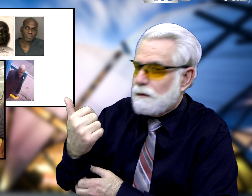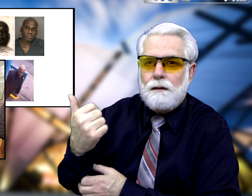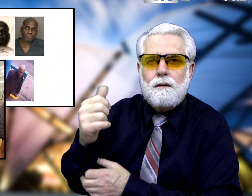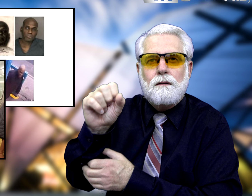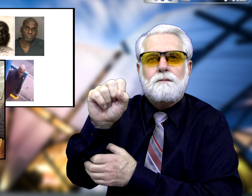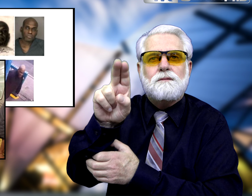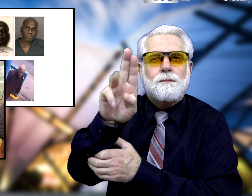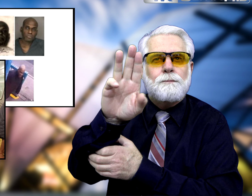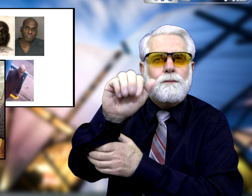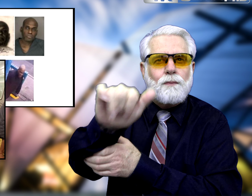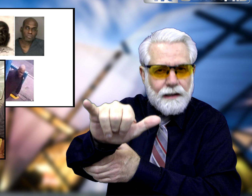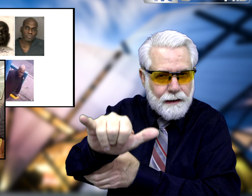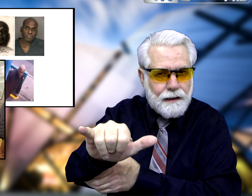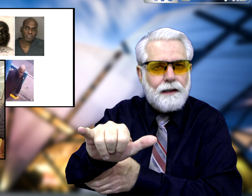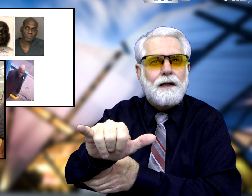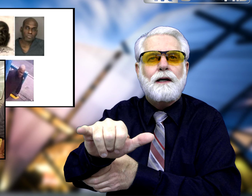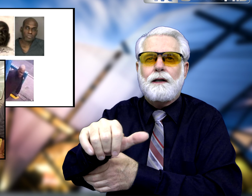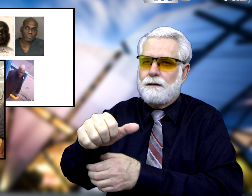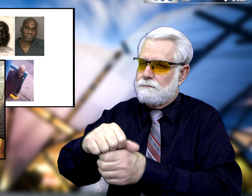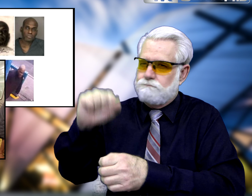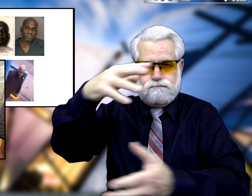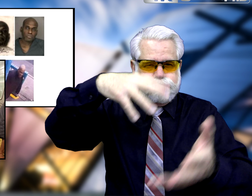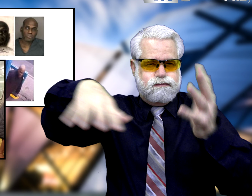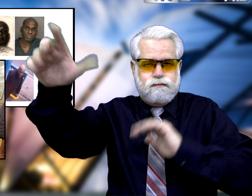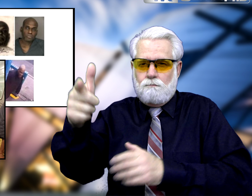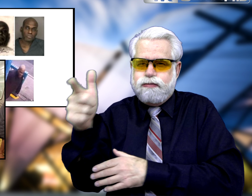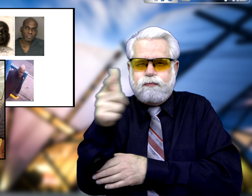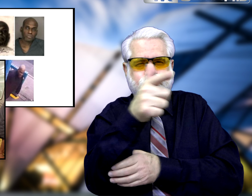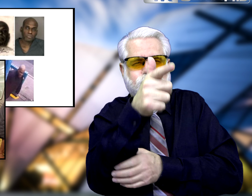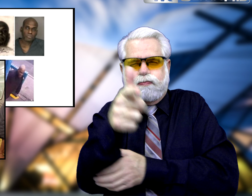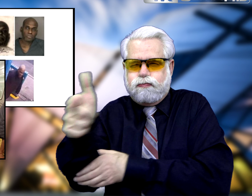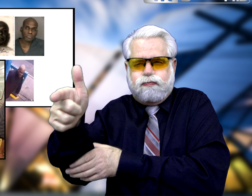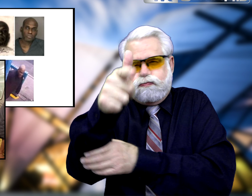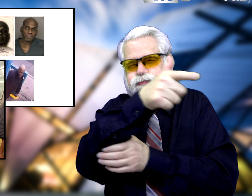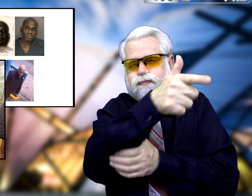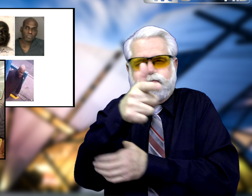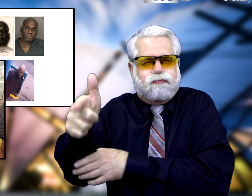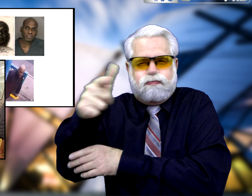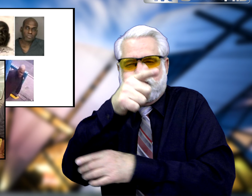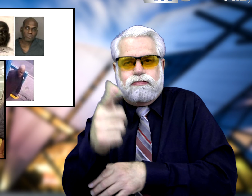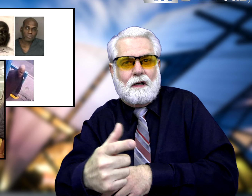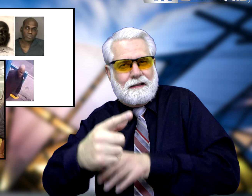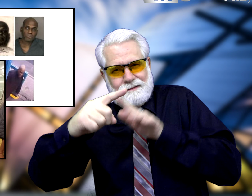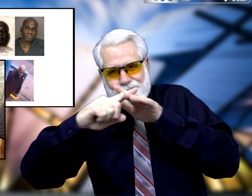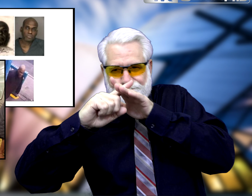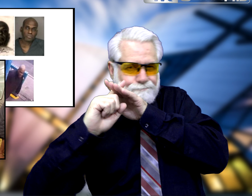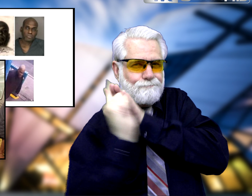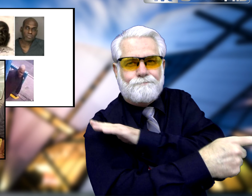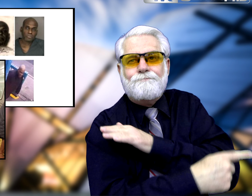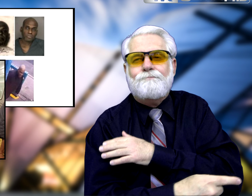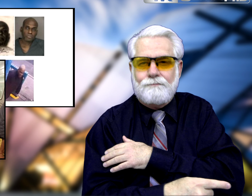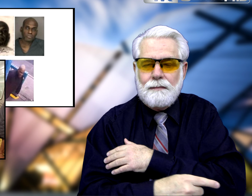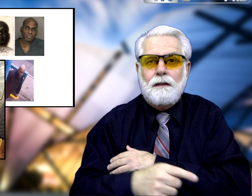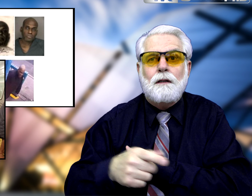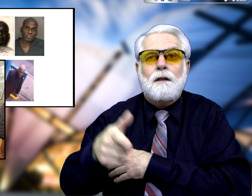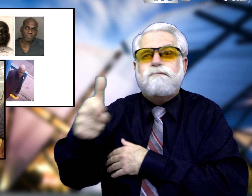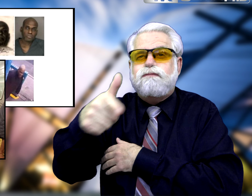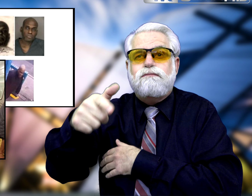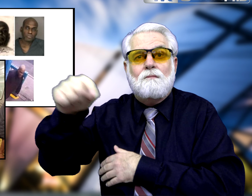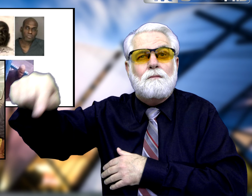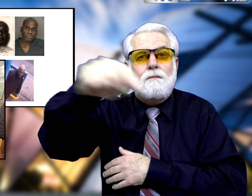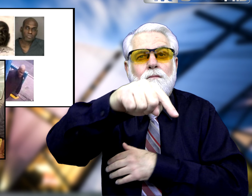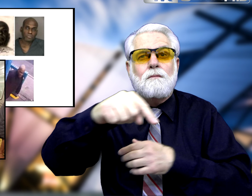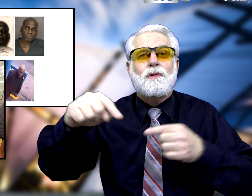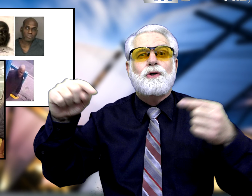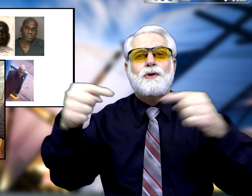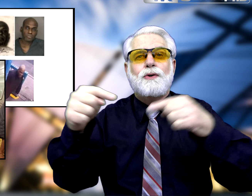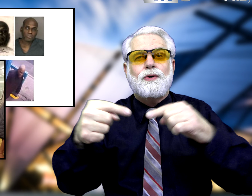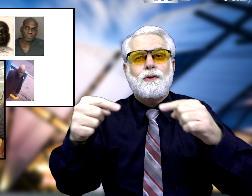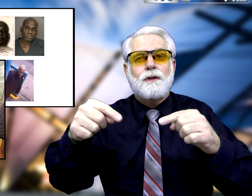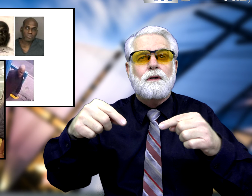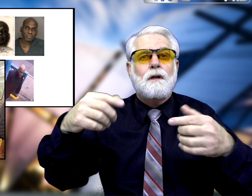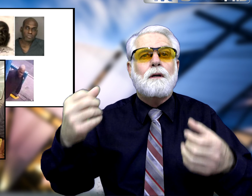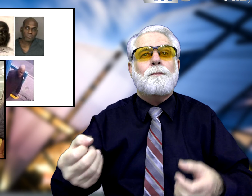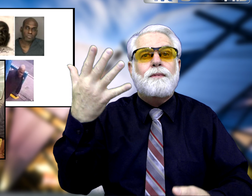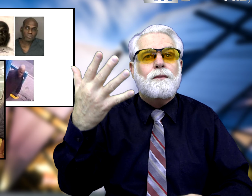and then started shooting people! Everyone was running. How many were hurt?